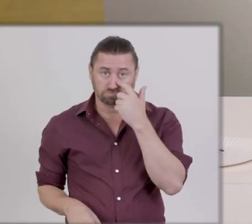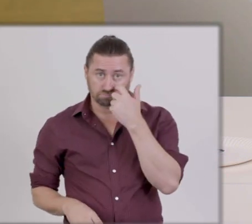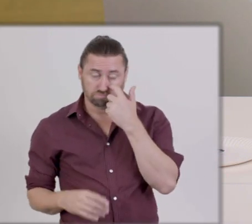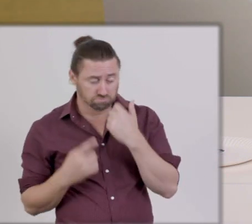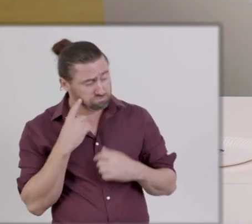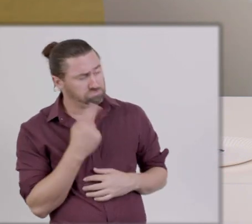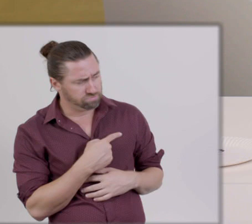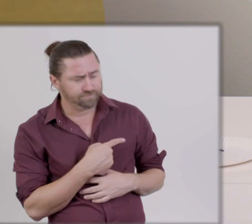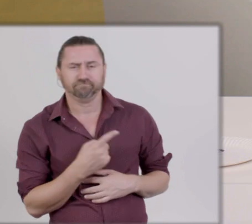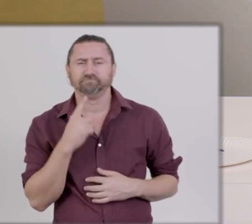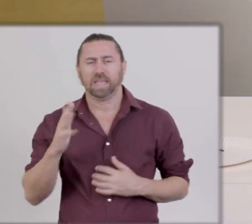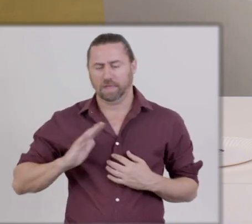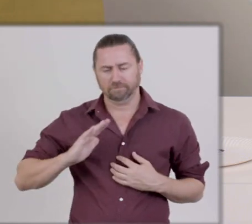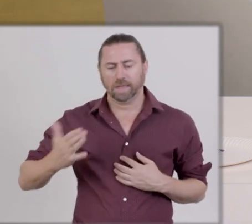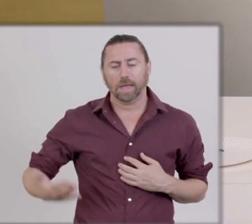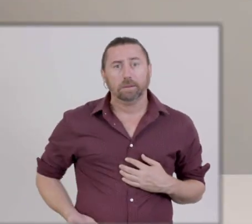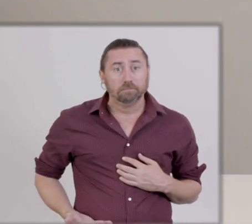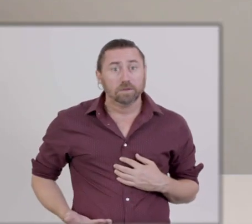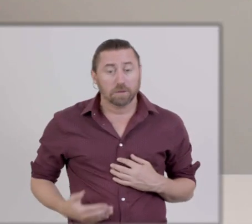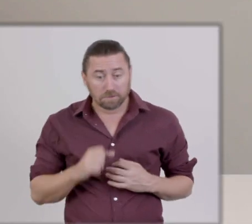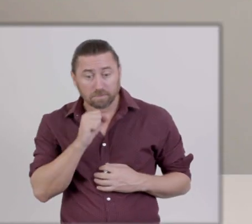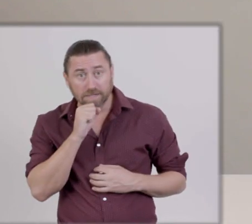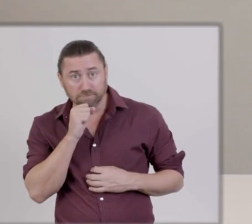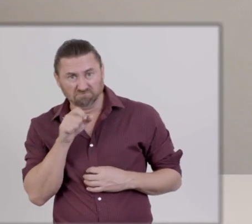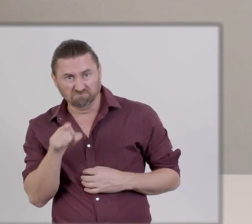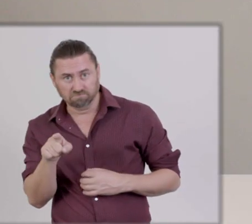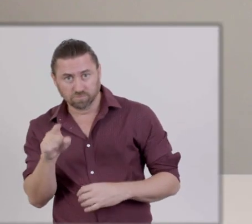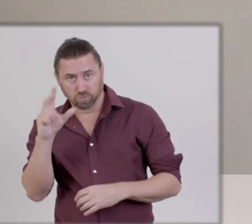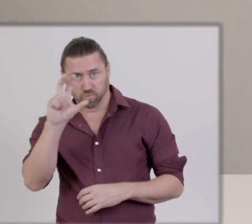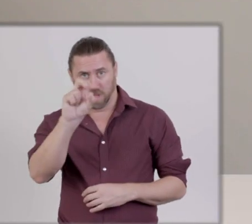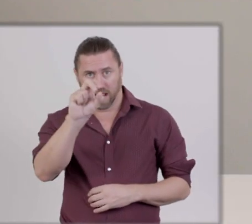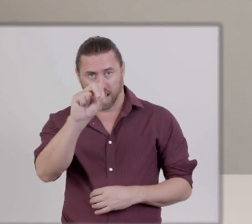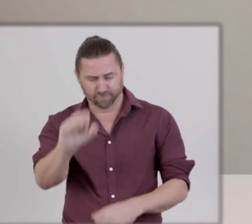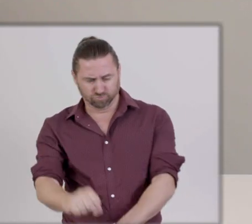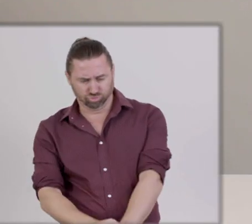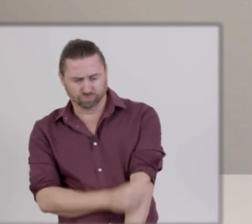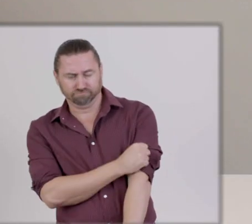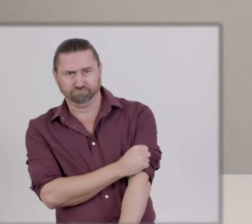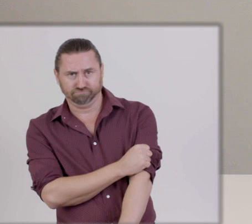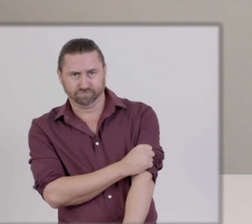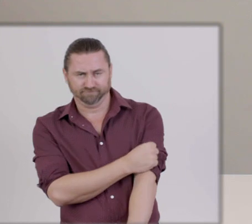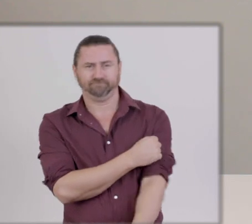You read the problem with me. A farmer had 12 sheep.